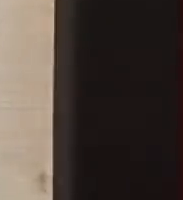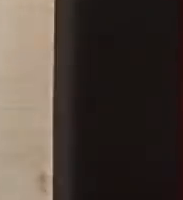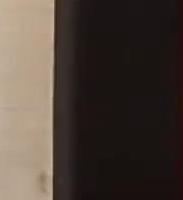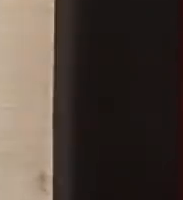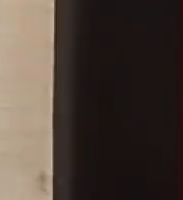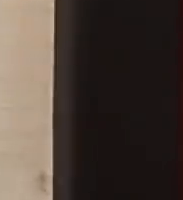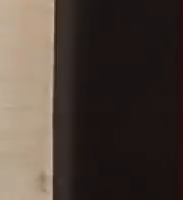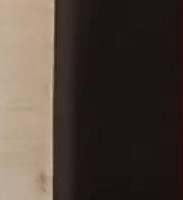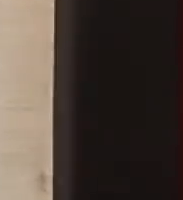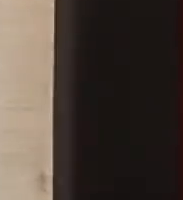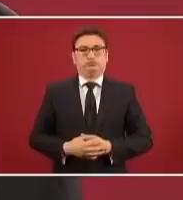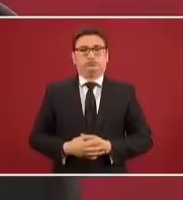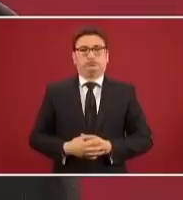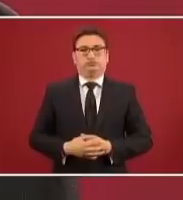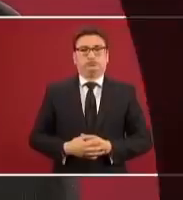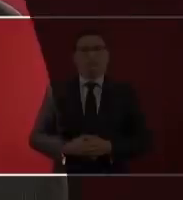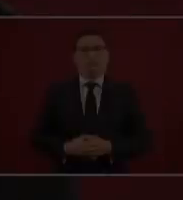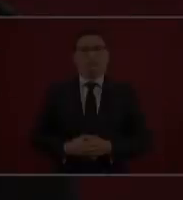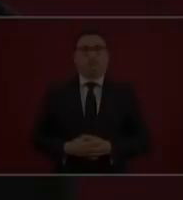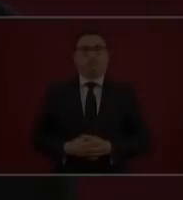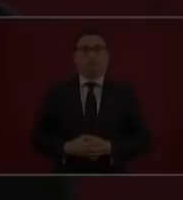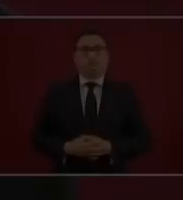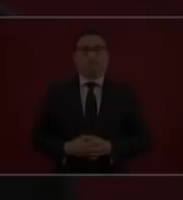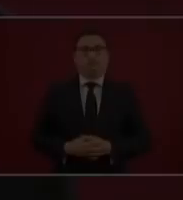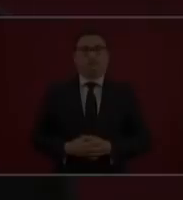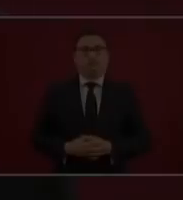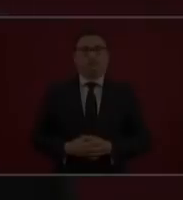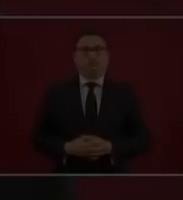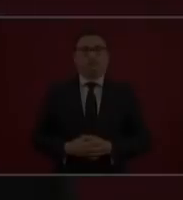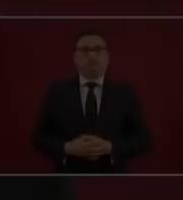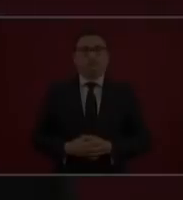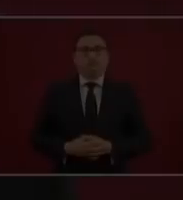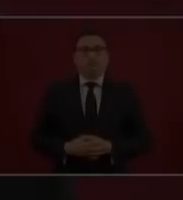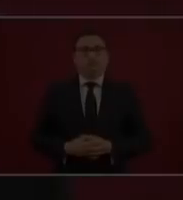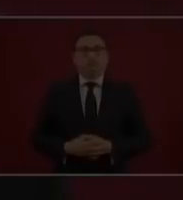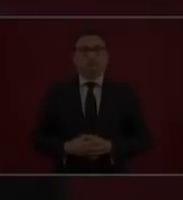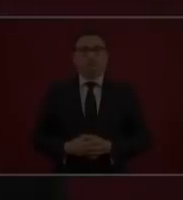here we already explain when he says that first is that we get out of the epidemic